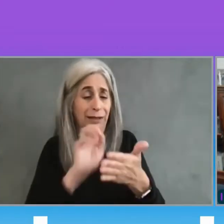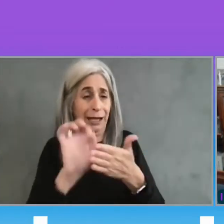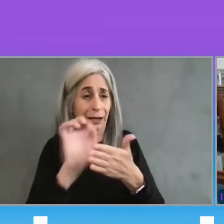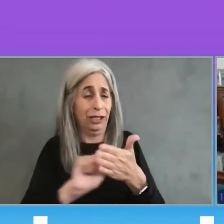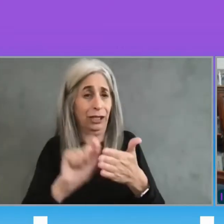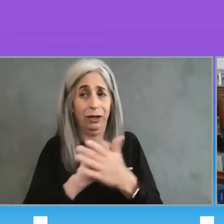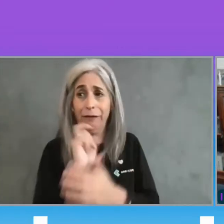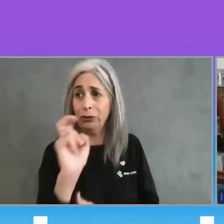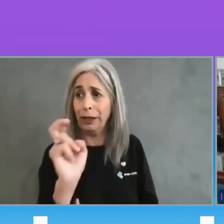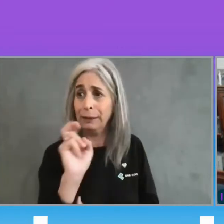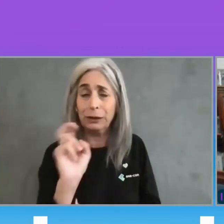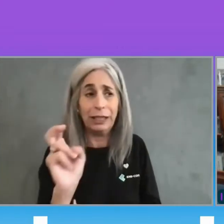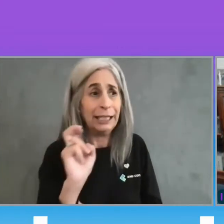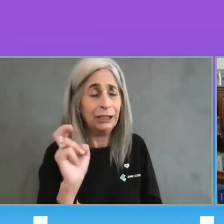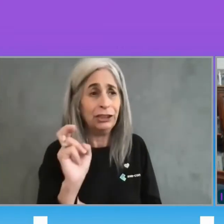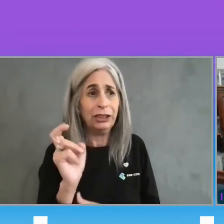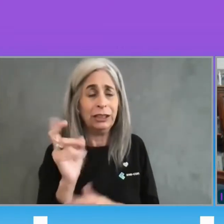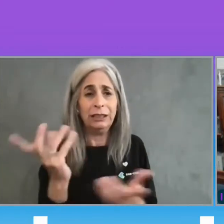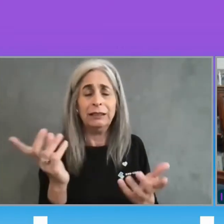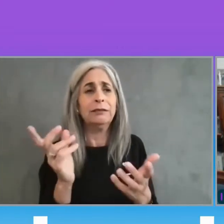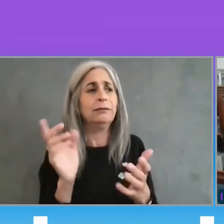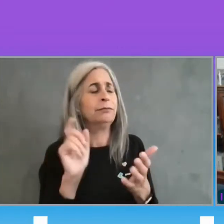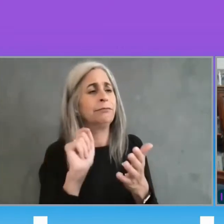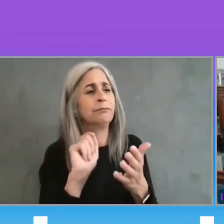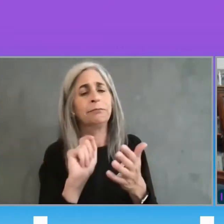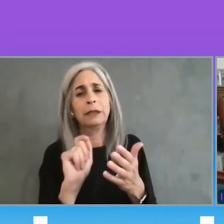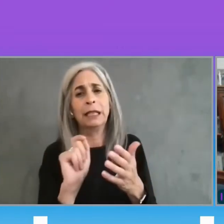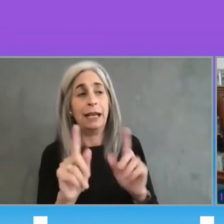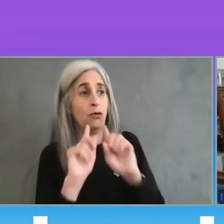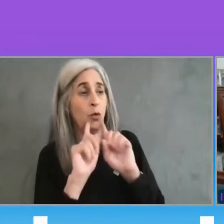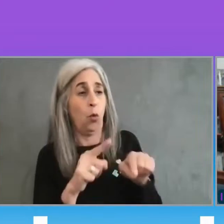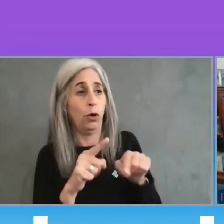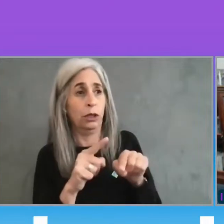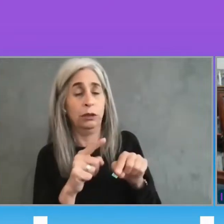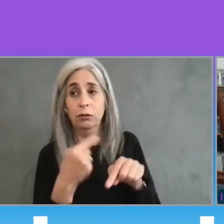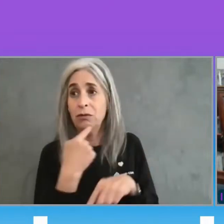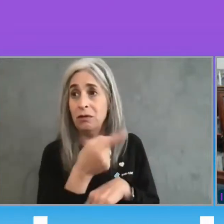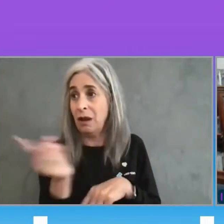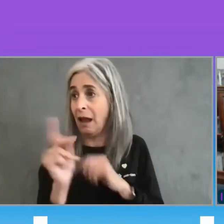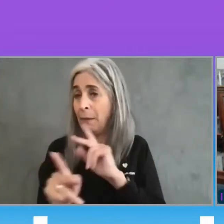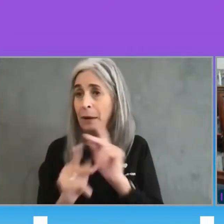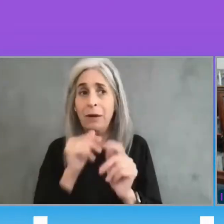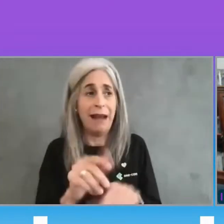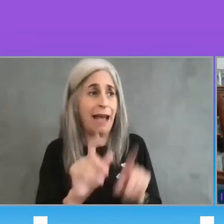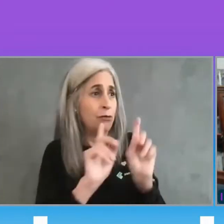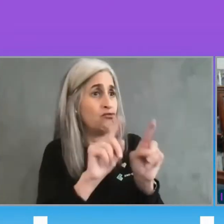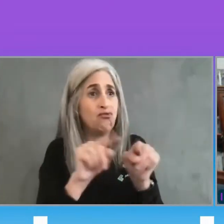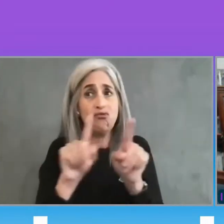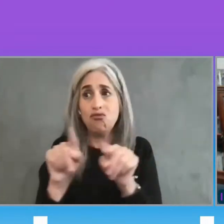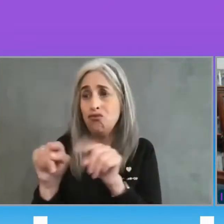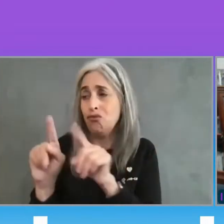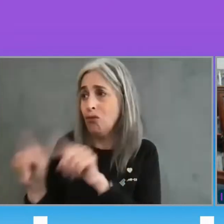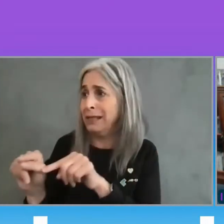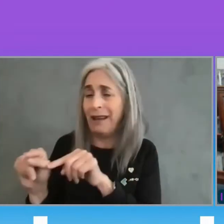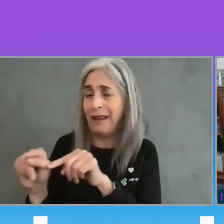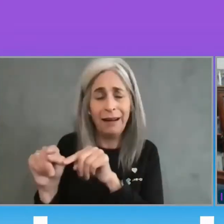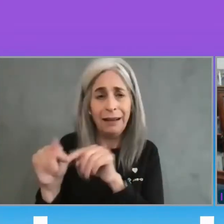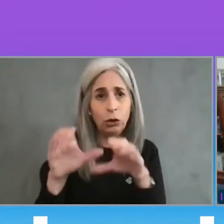Transportation issued an order